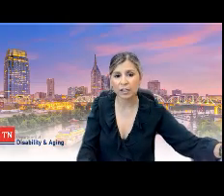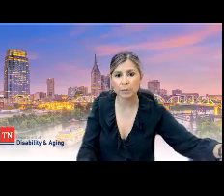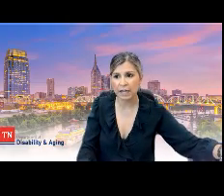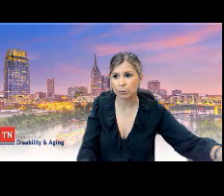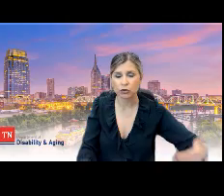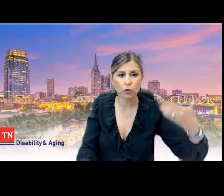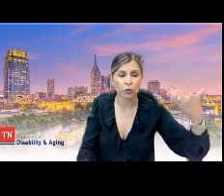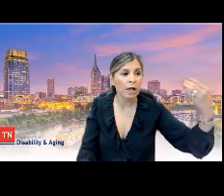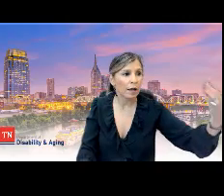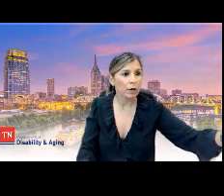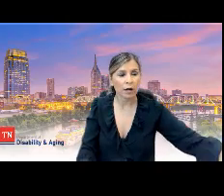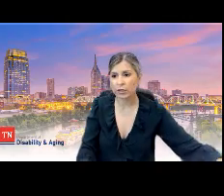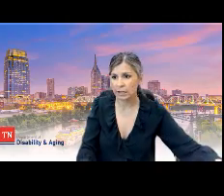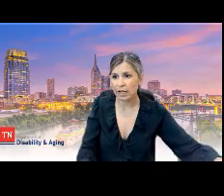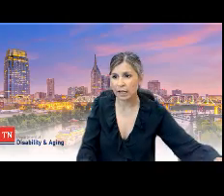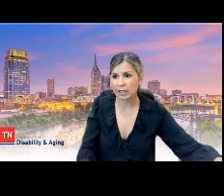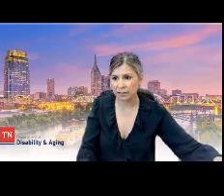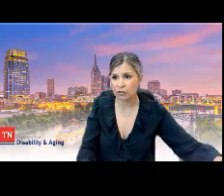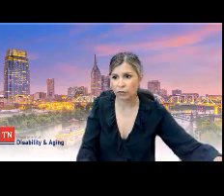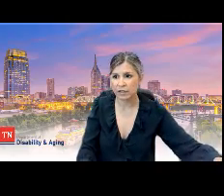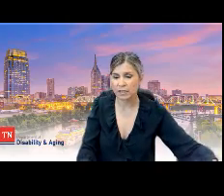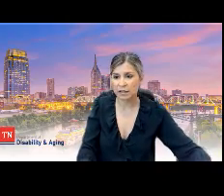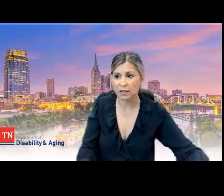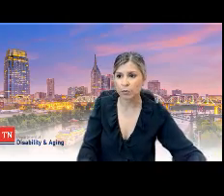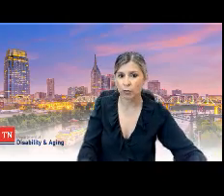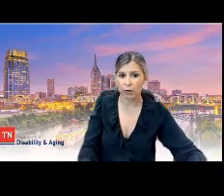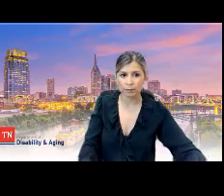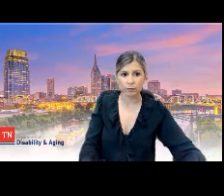potentially be able to get services in this program.